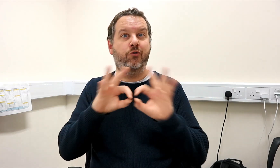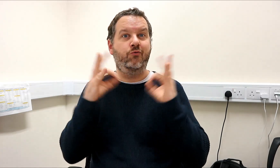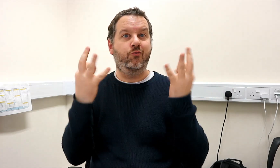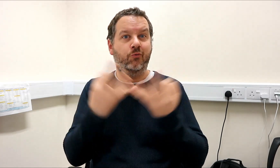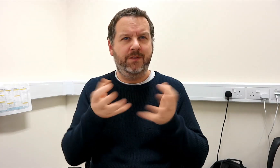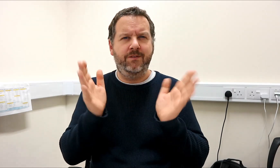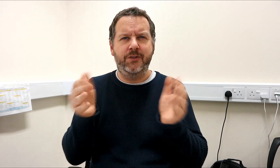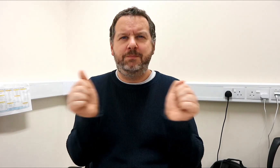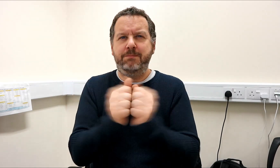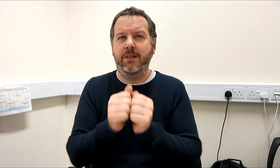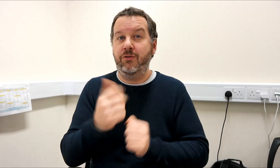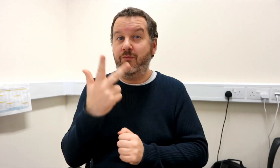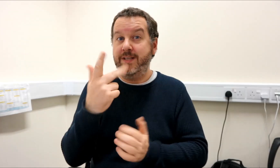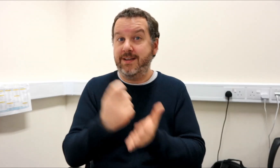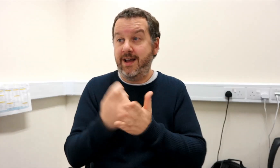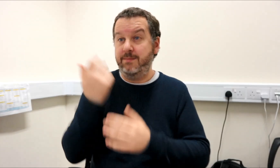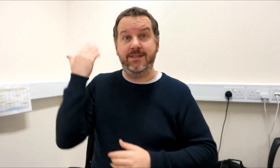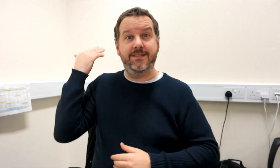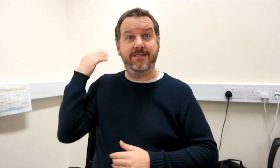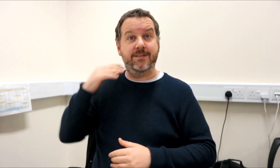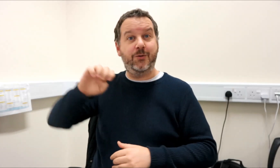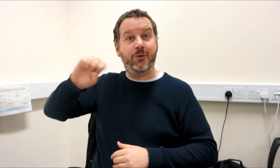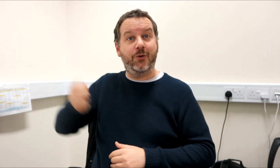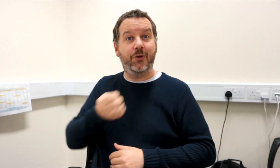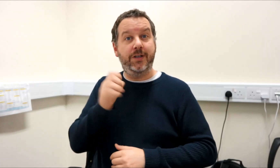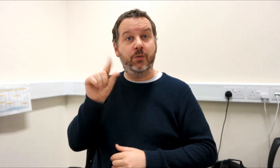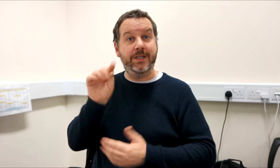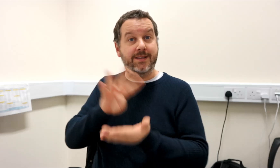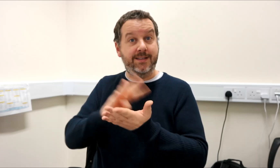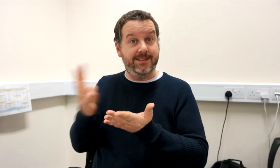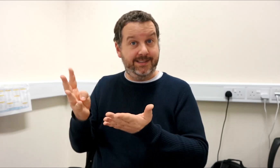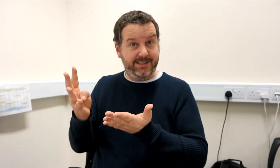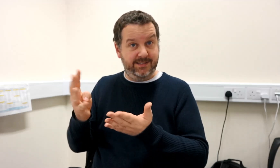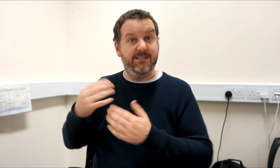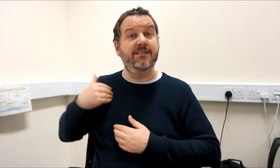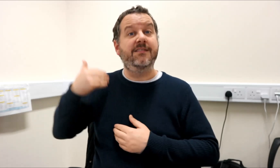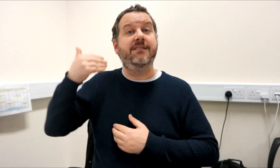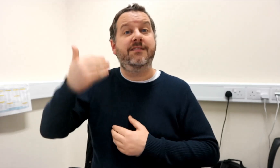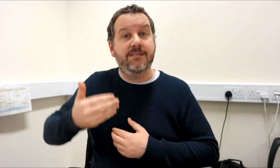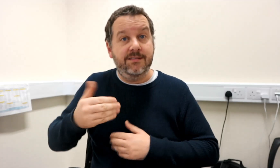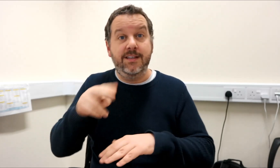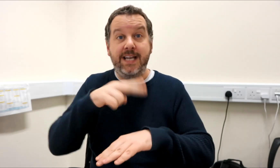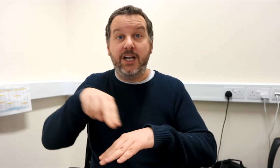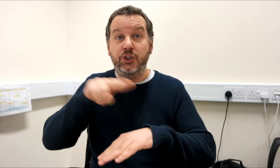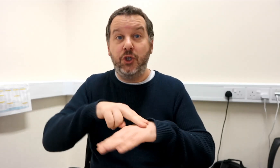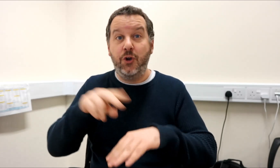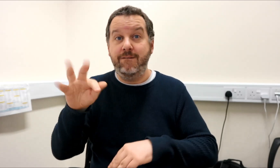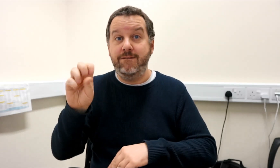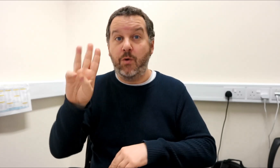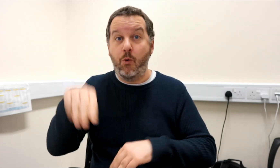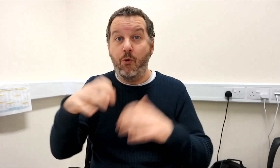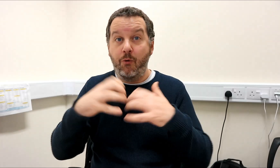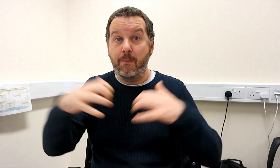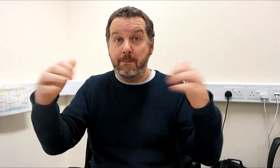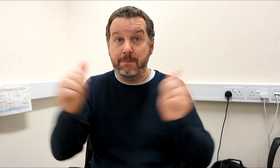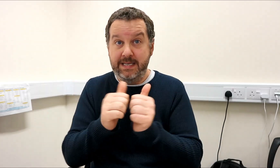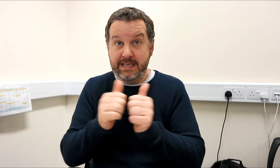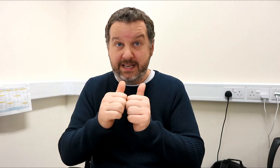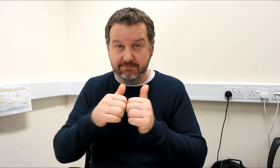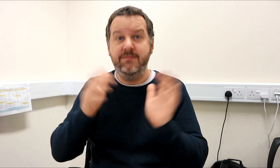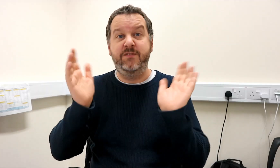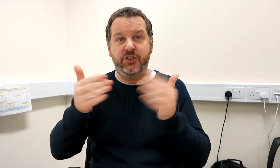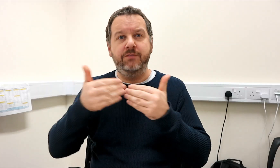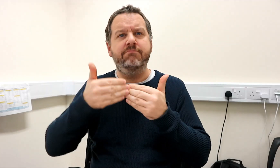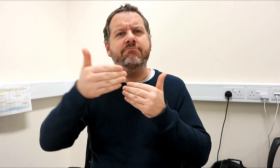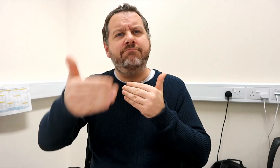This group met three times in the early part of 2019, and since the National Forum,